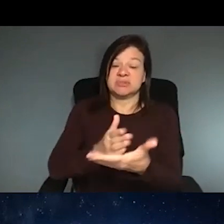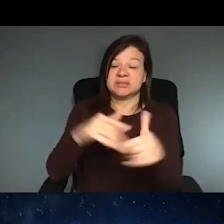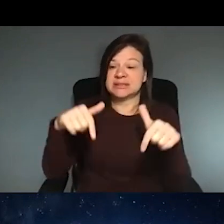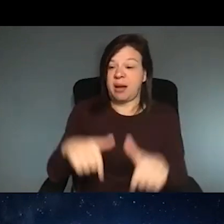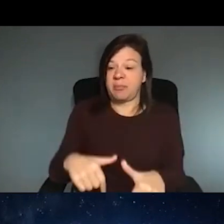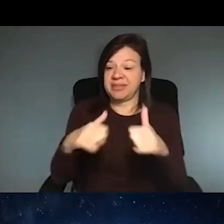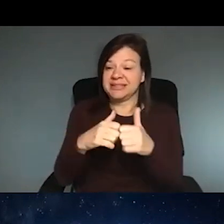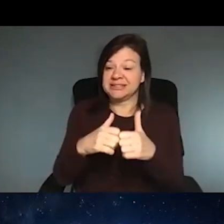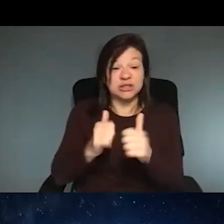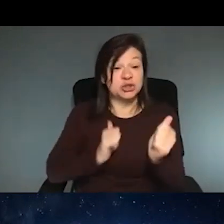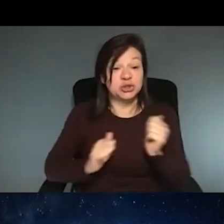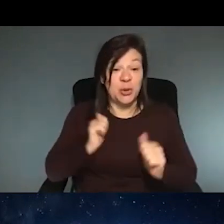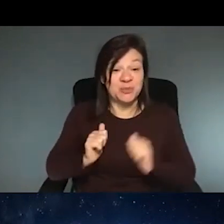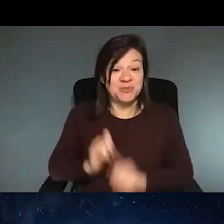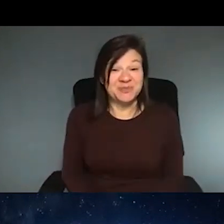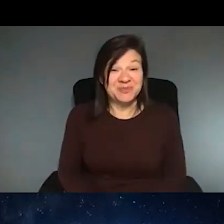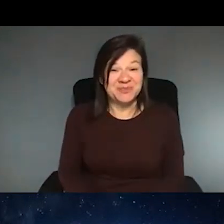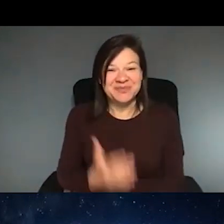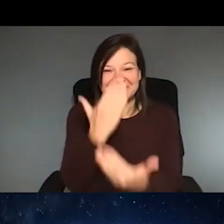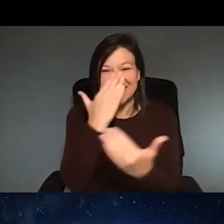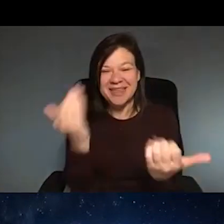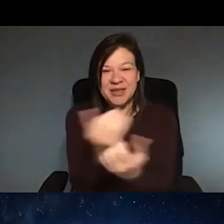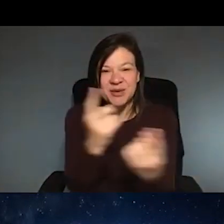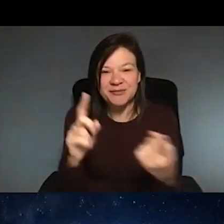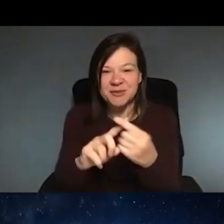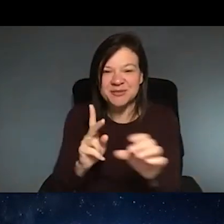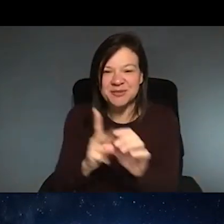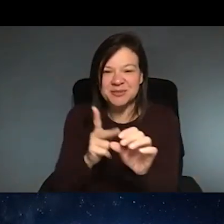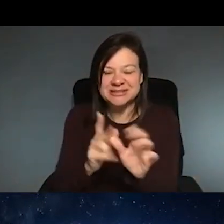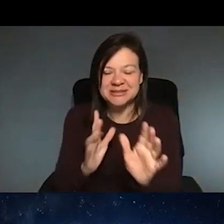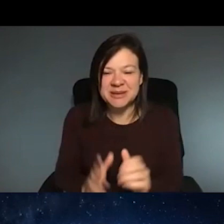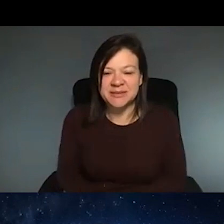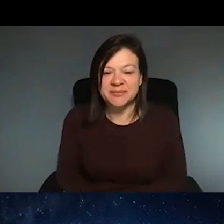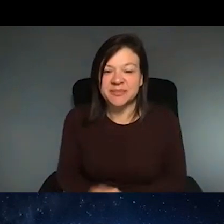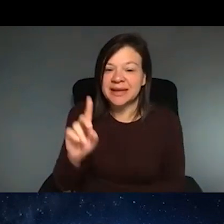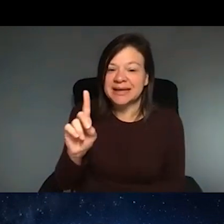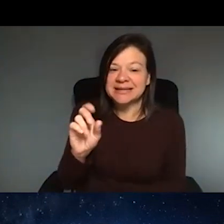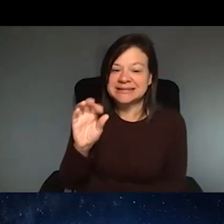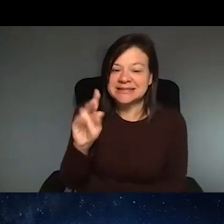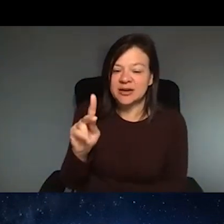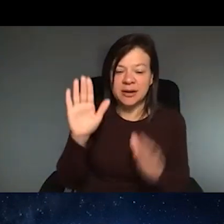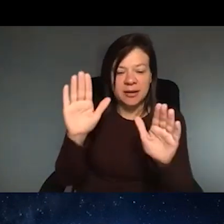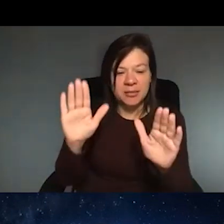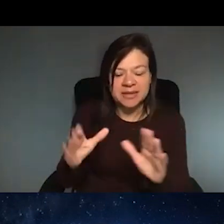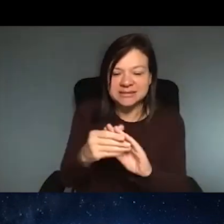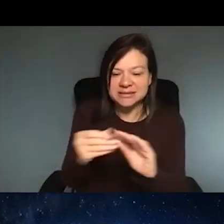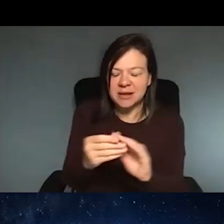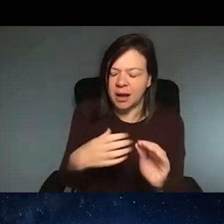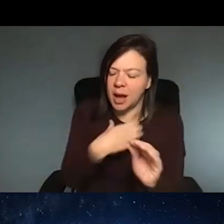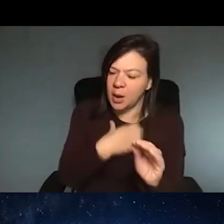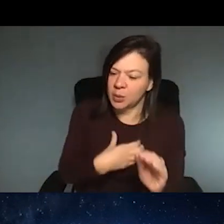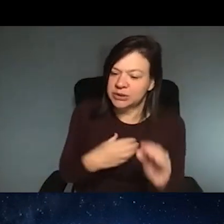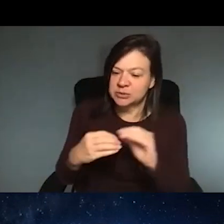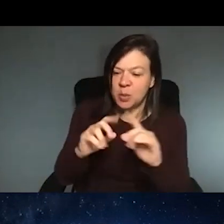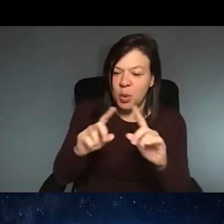EVERYONE THANK YOU AGAIN FOR ATTENDING THIS. DEREK, AMAZING TALK. I WISH THERE WAS MORE QUESTIONS FOR YOU HERE. REACH OUT TO THIS GUY.